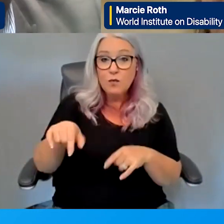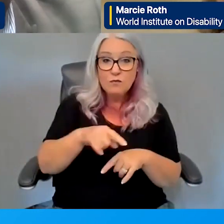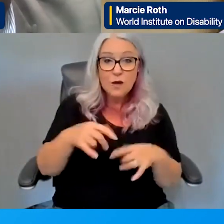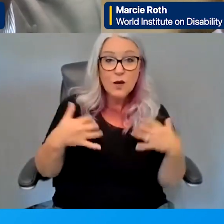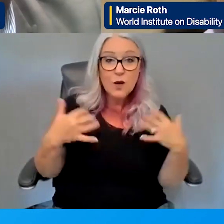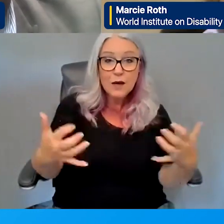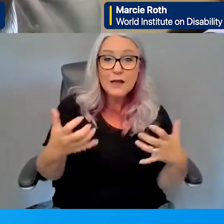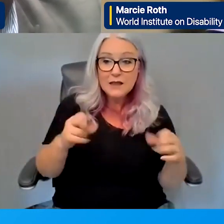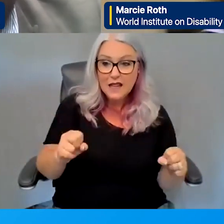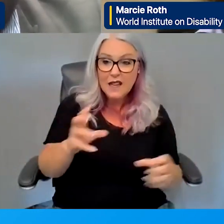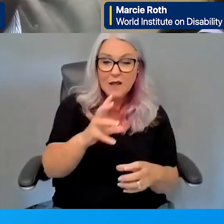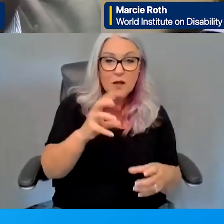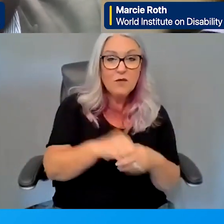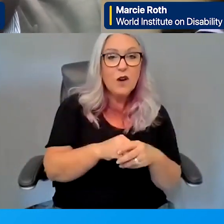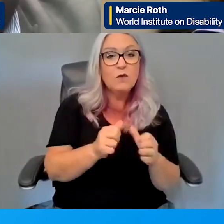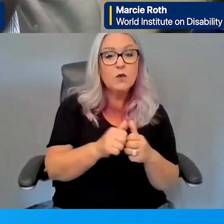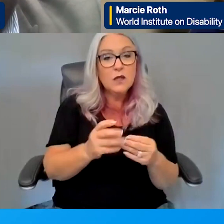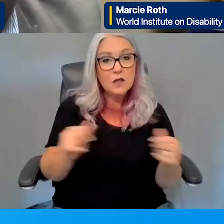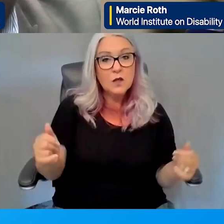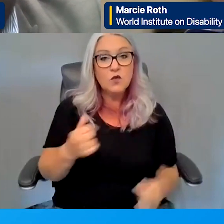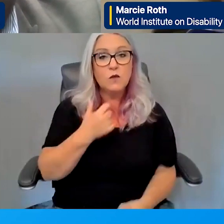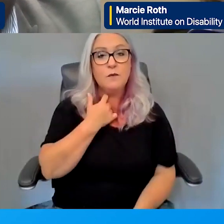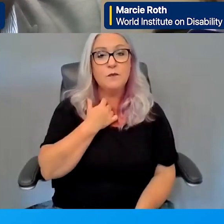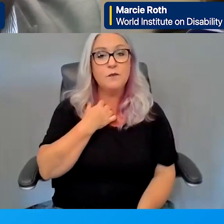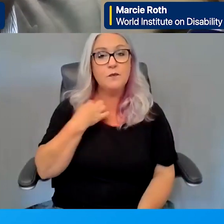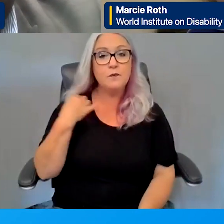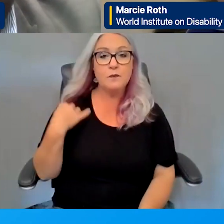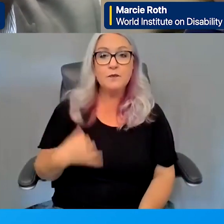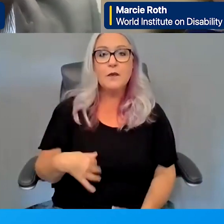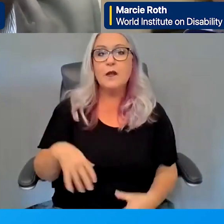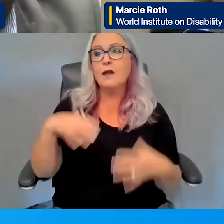the solution as well? Well thank you for this opportunity and